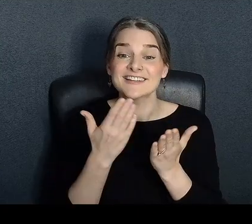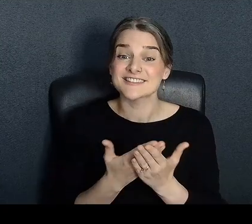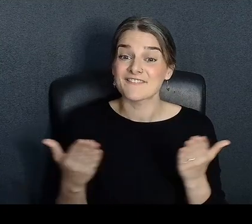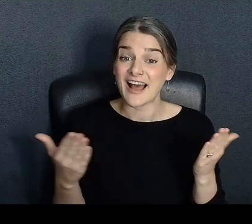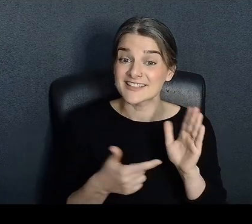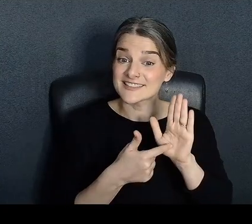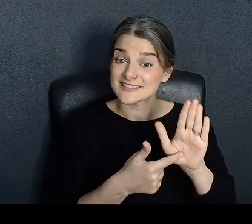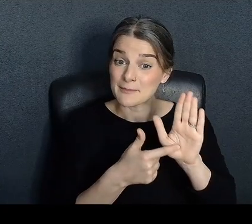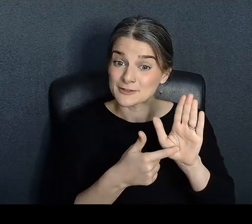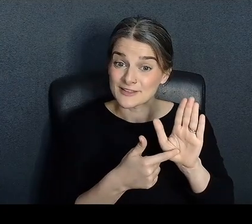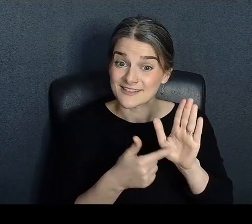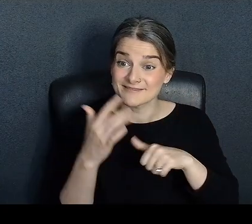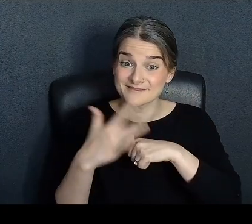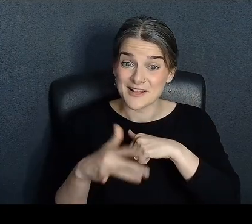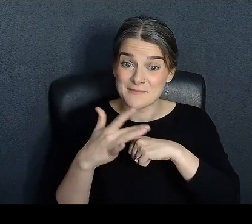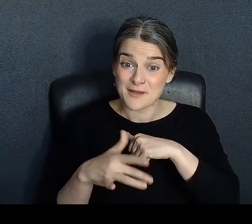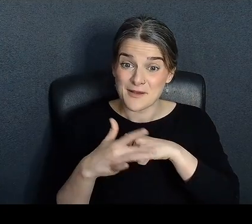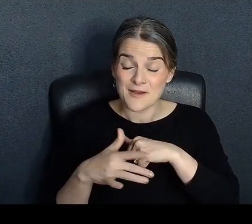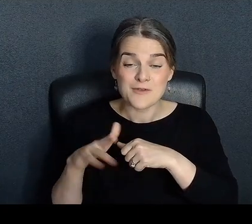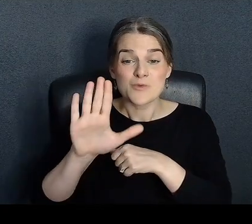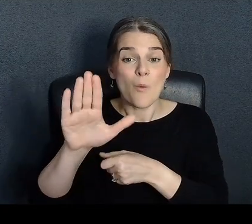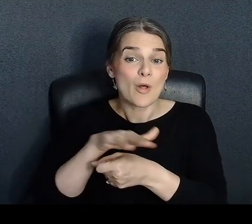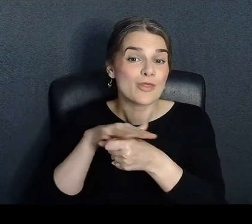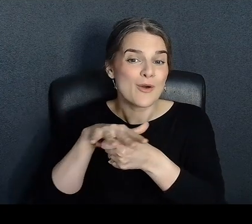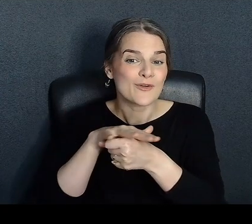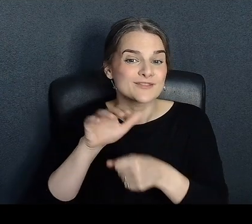at your local assistive technology resource center.